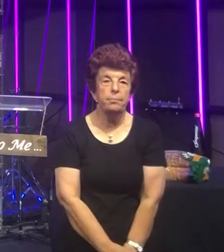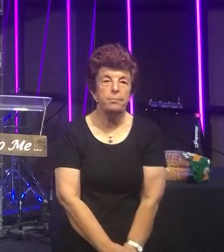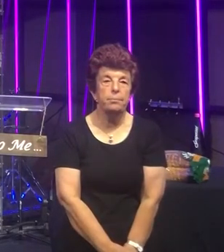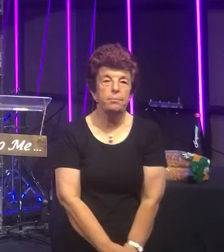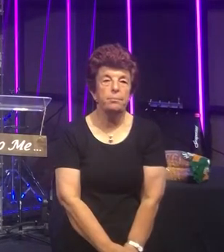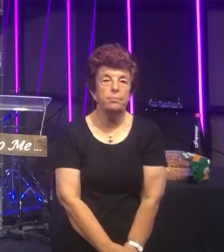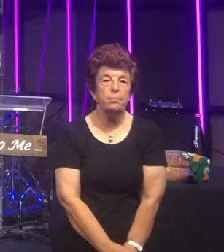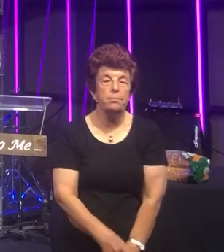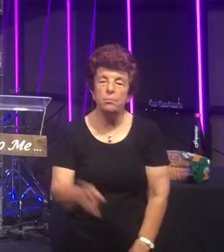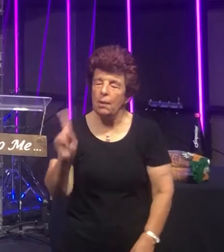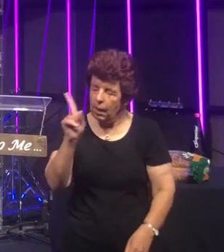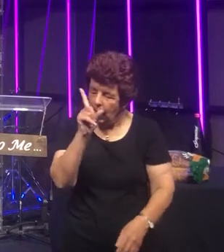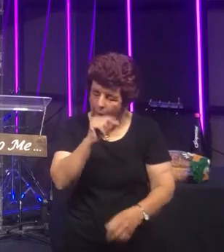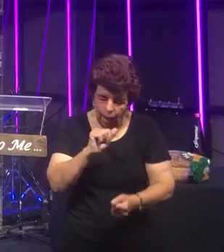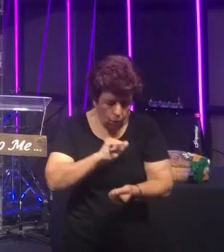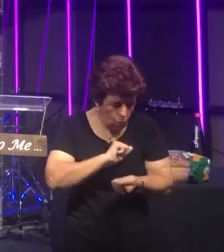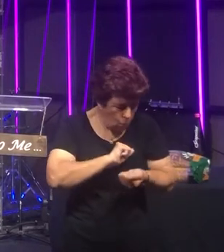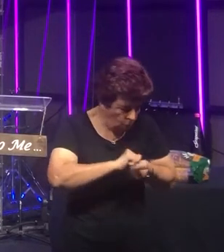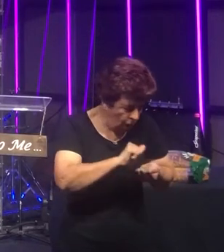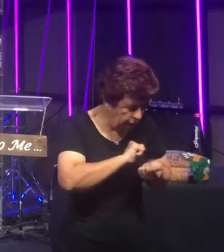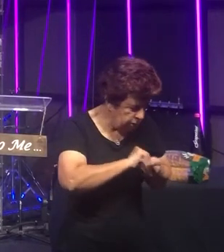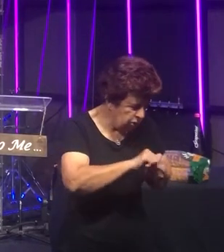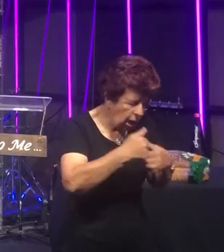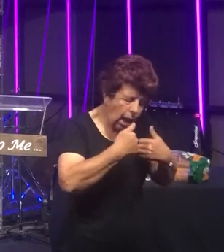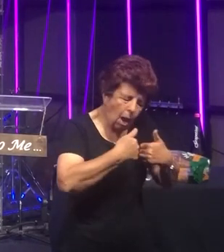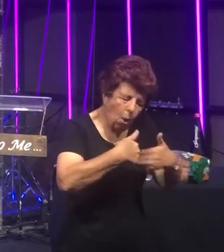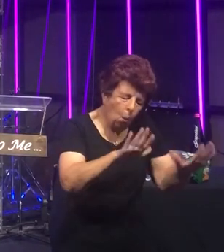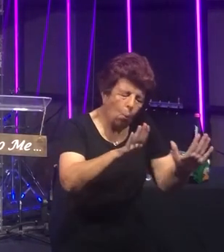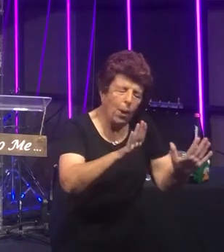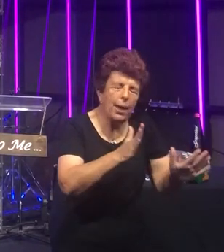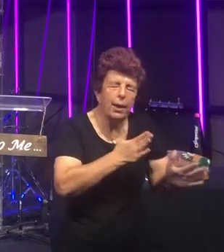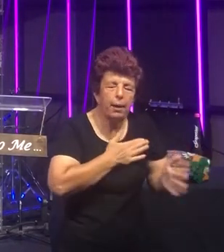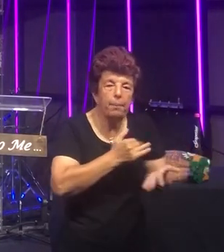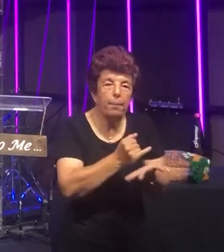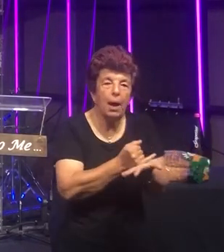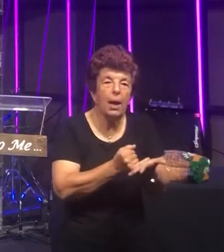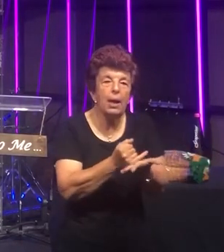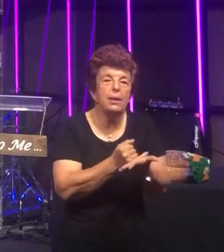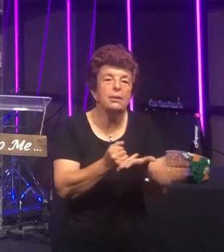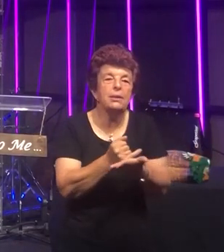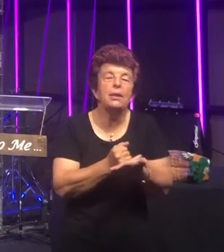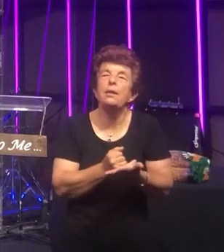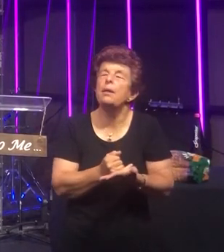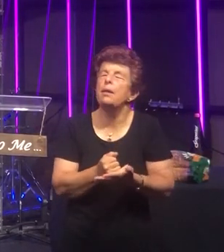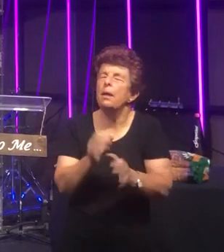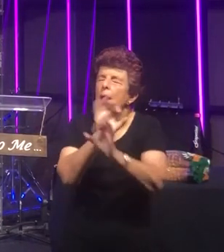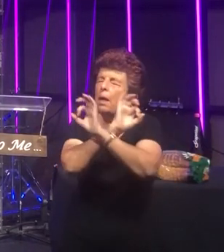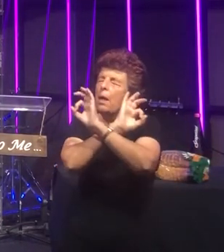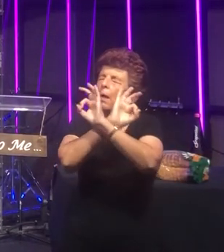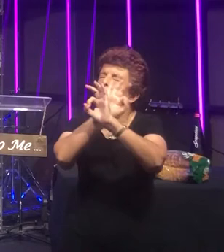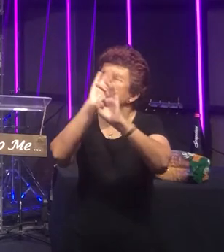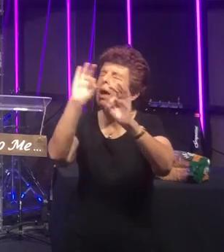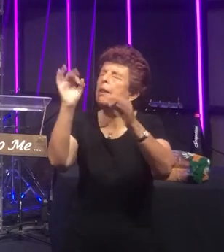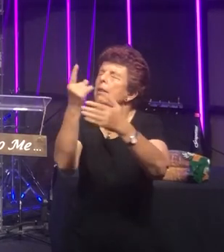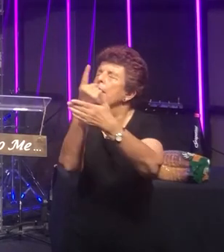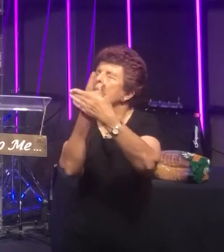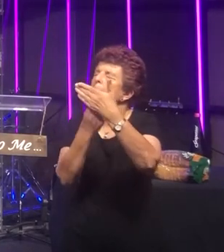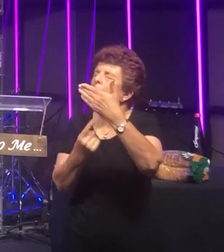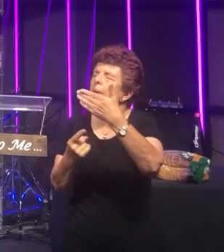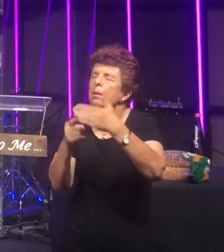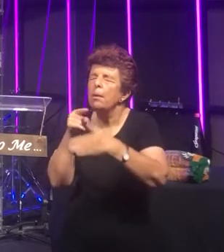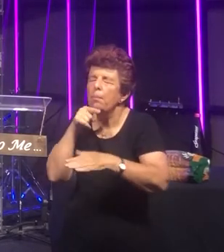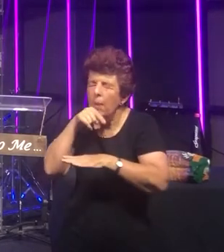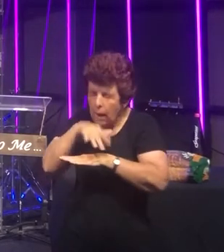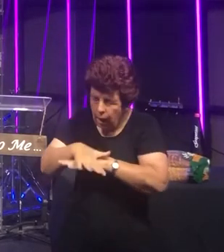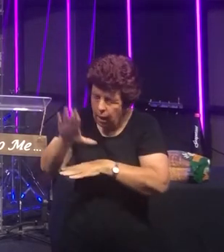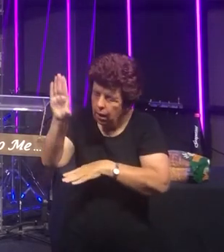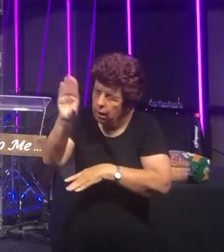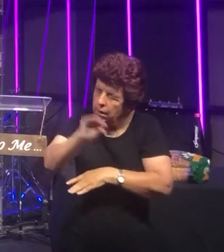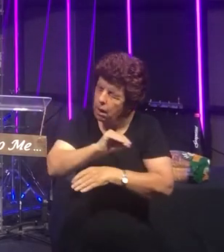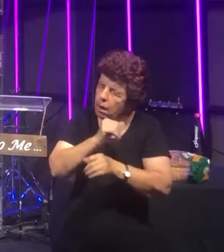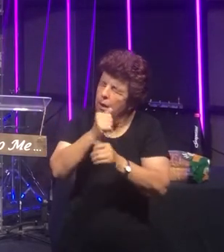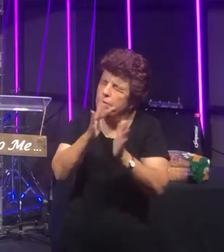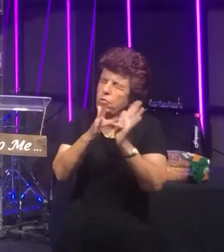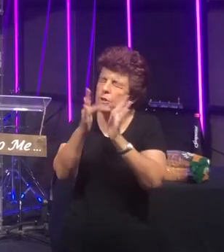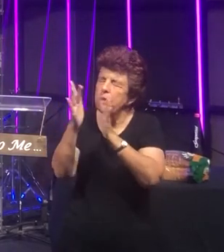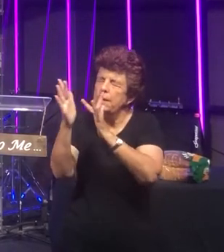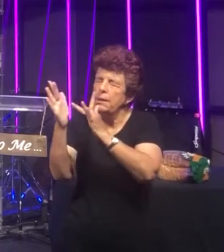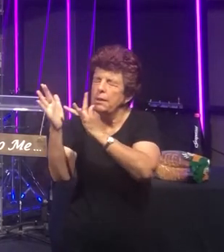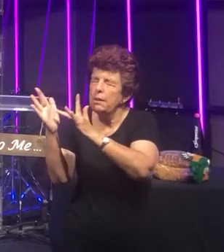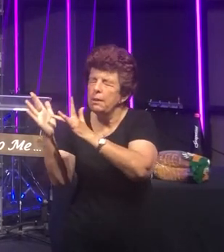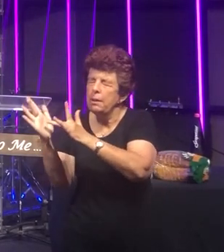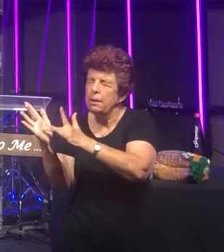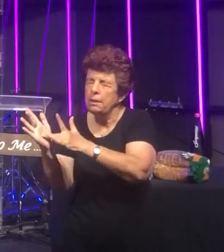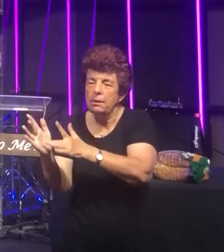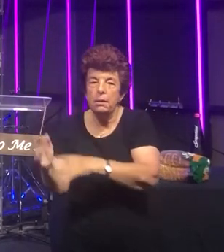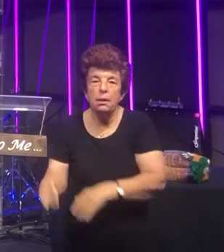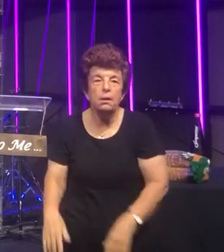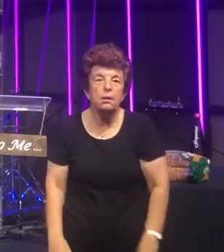What can wash away my sin? Nothing but the blood of Jesus